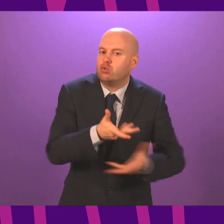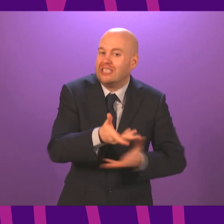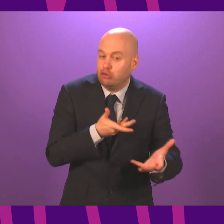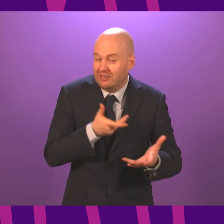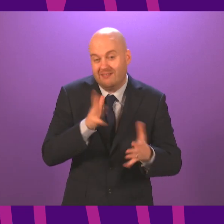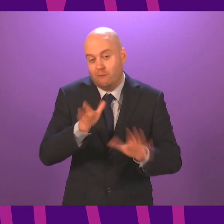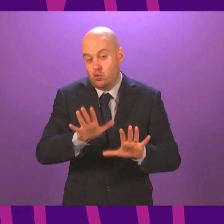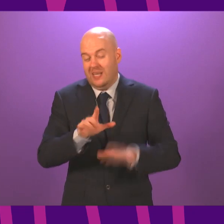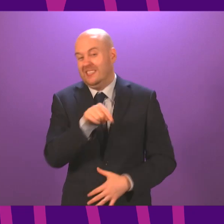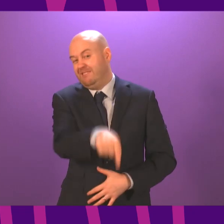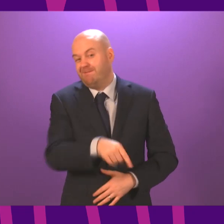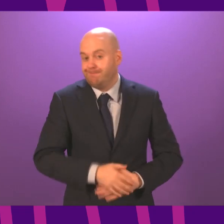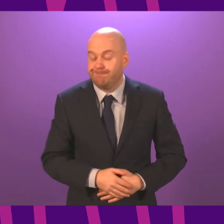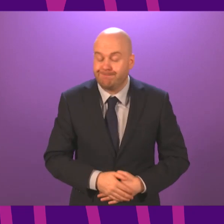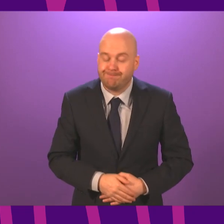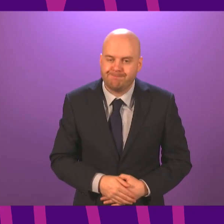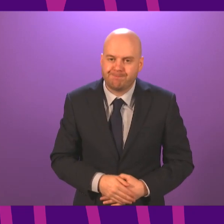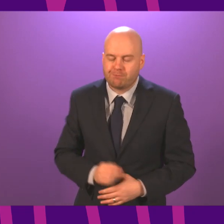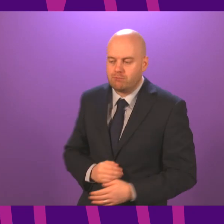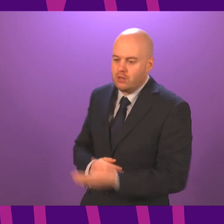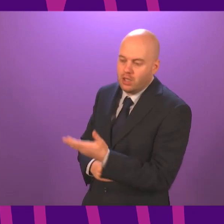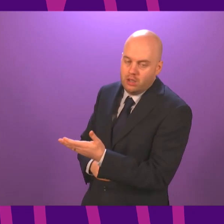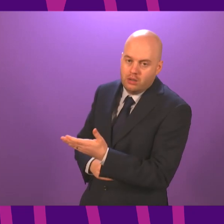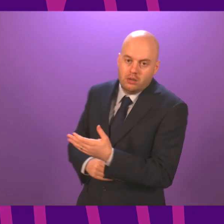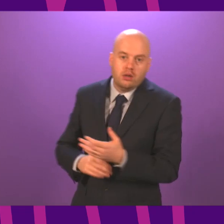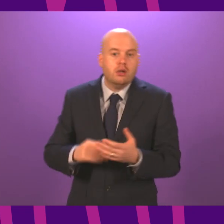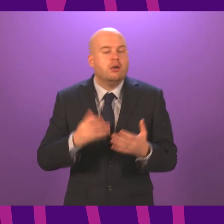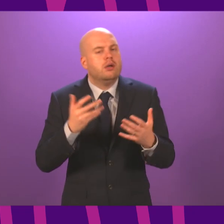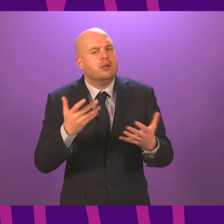Alex Cole-Hamilton (Edinburgh Western) (LD): The Prime Minister’s views on devolution would